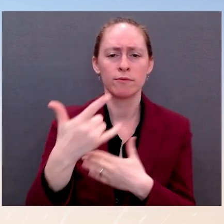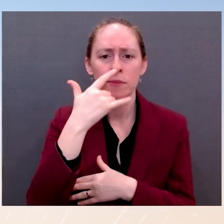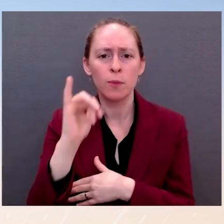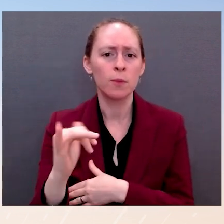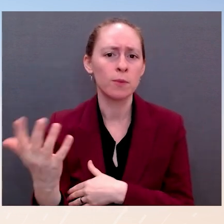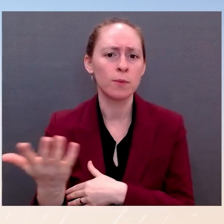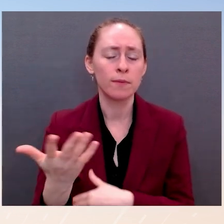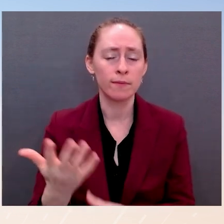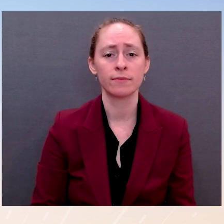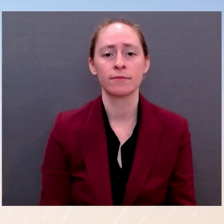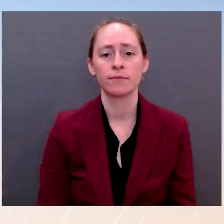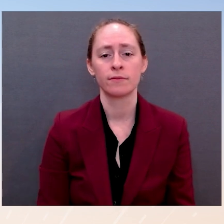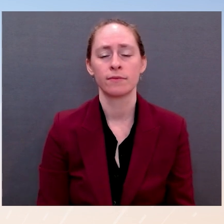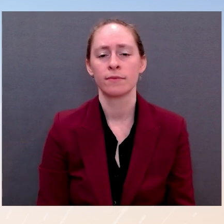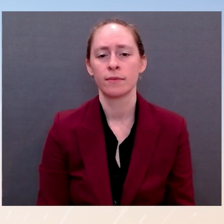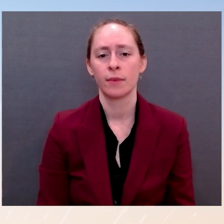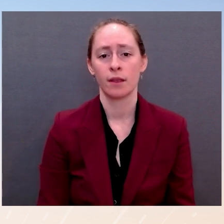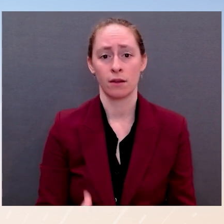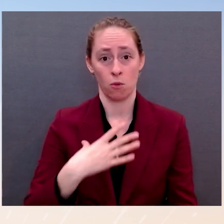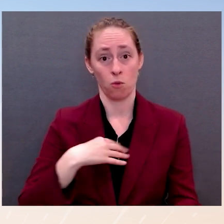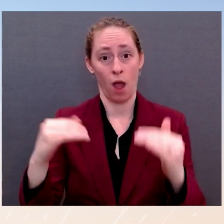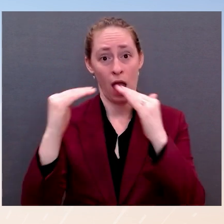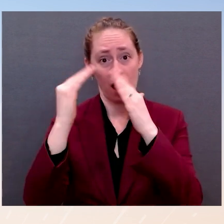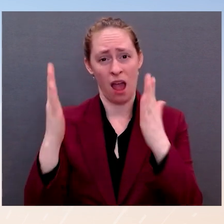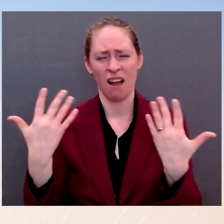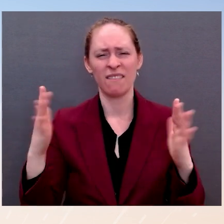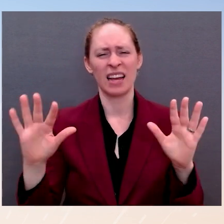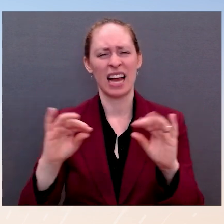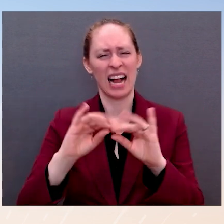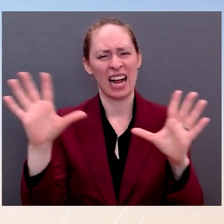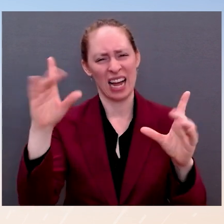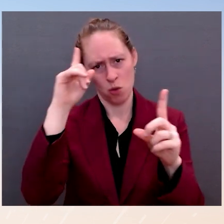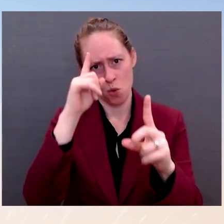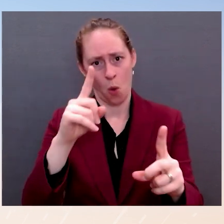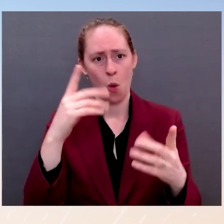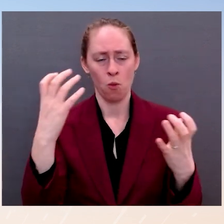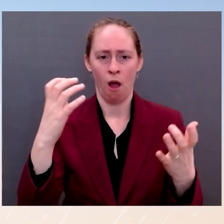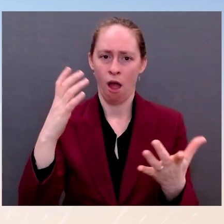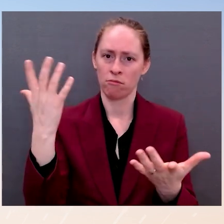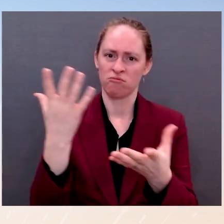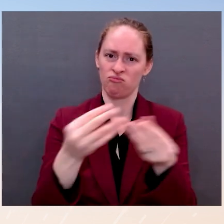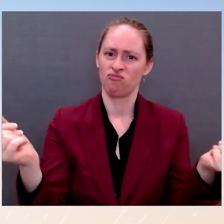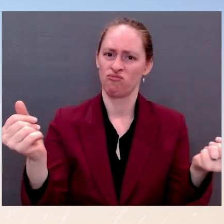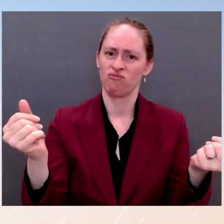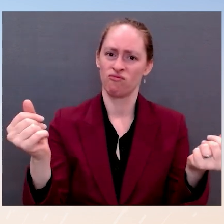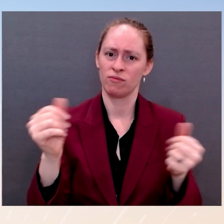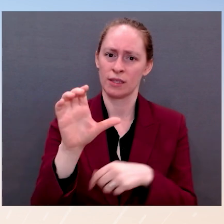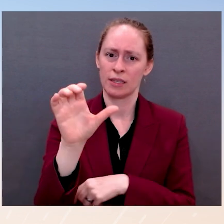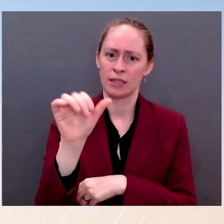has committed to making significant progress in ending cancer as we know it. We plan to reduce the cancer death rate